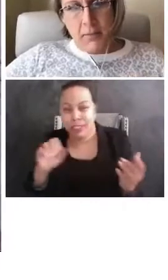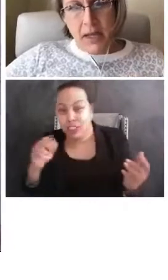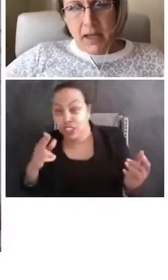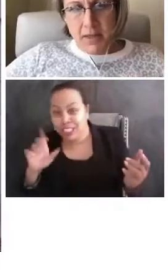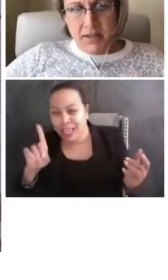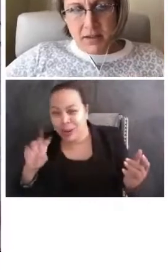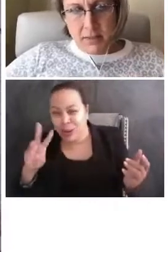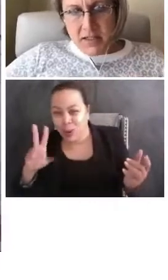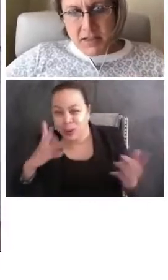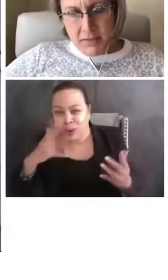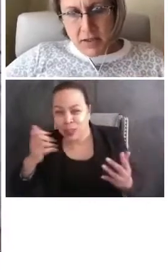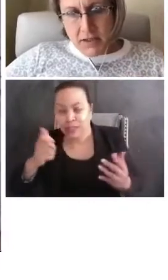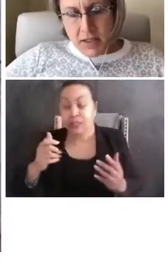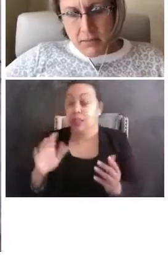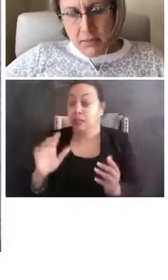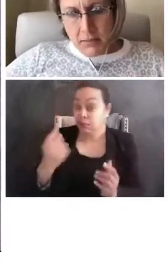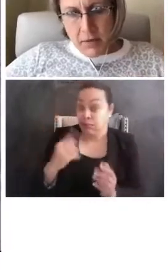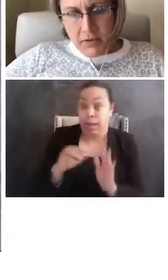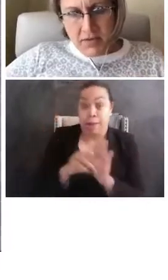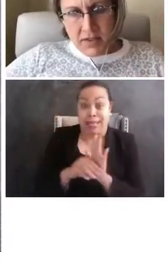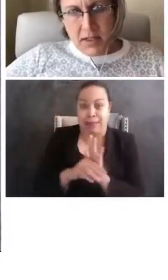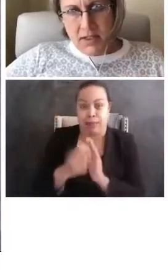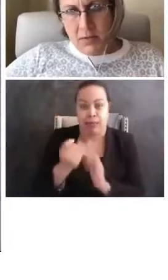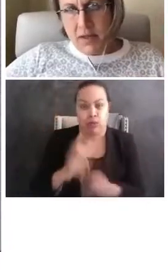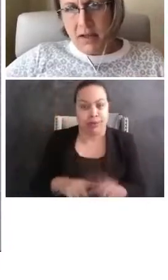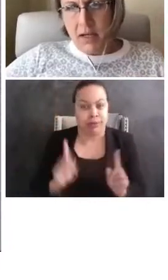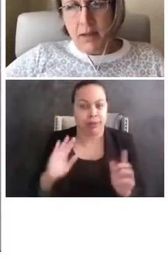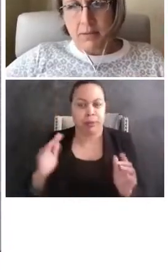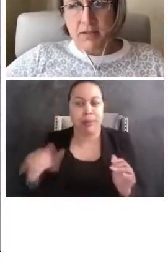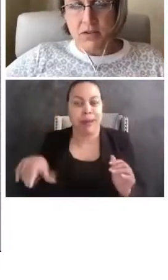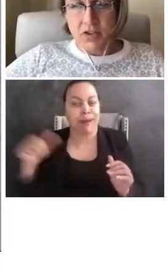Miami is a little different.